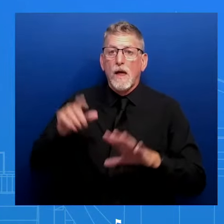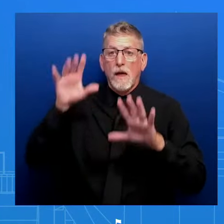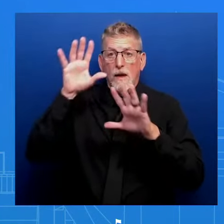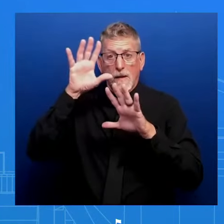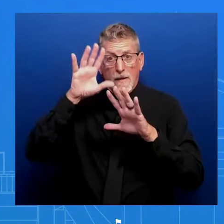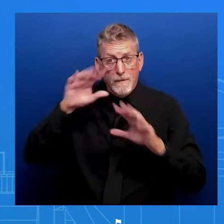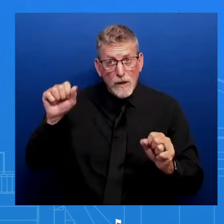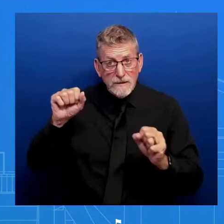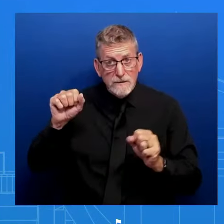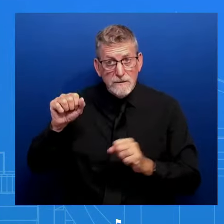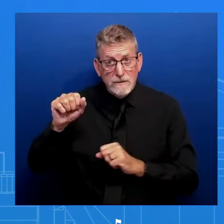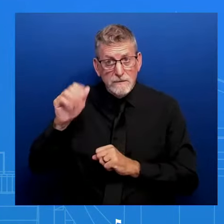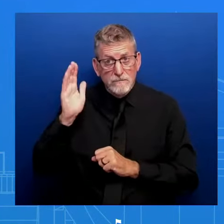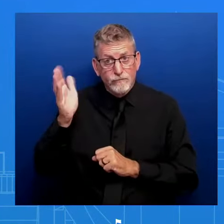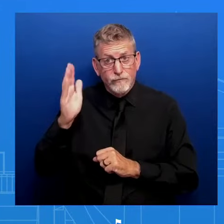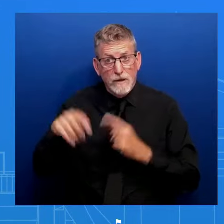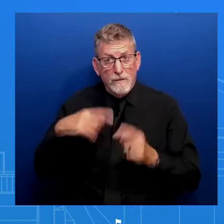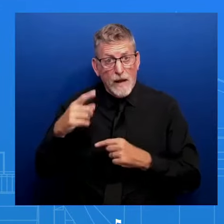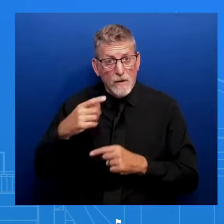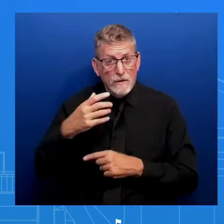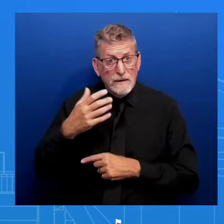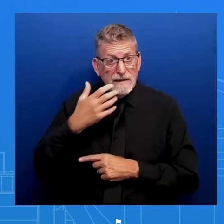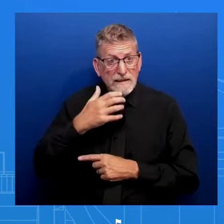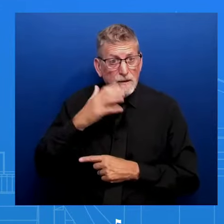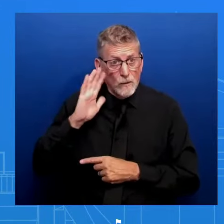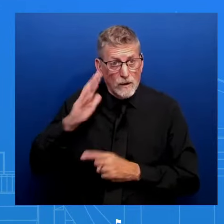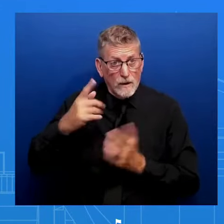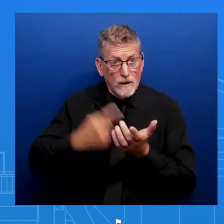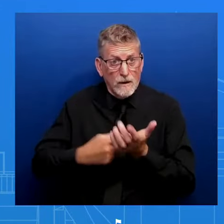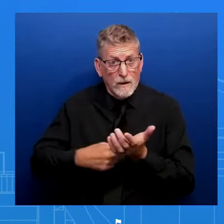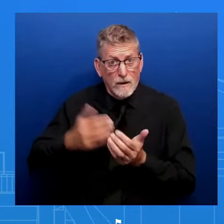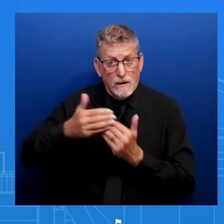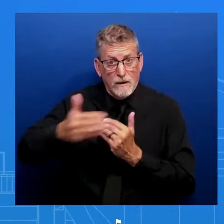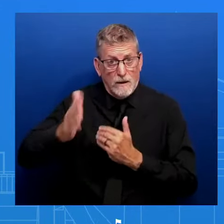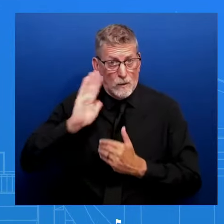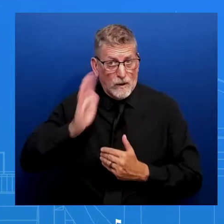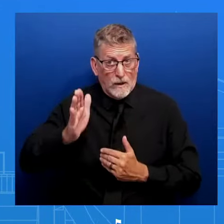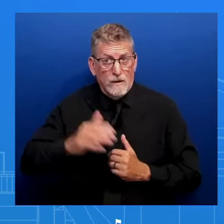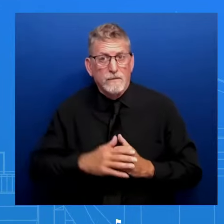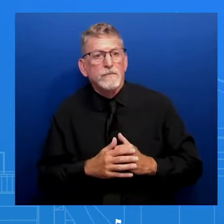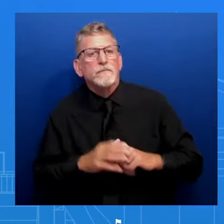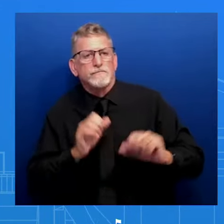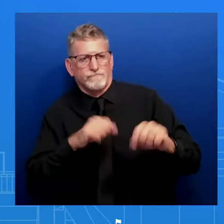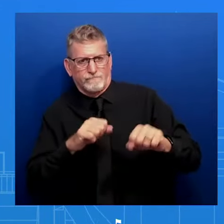He's going to be announcing some actions tomorrow. The extreme weather, as you all know, has been --